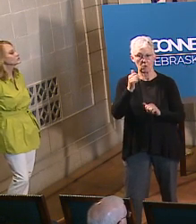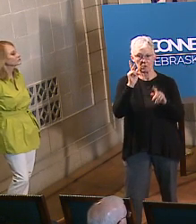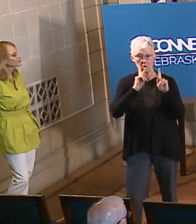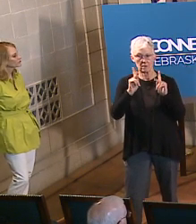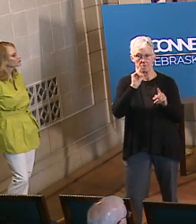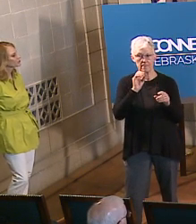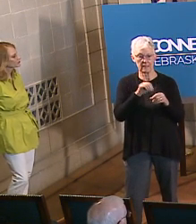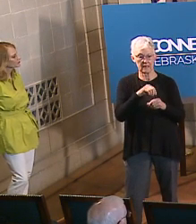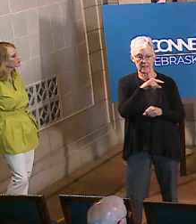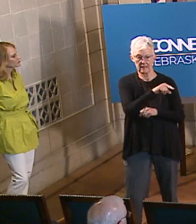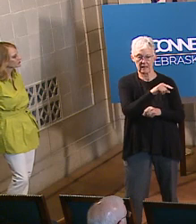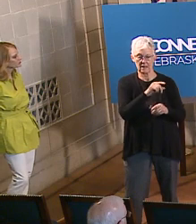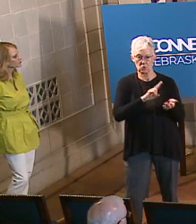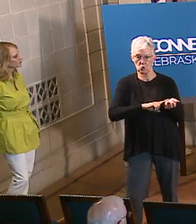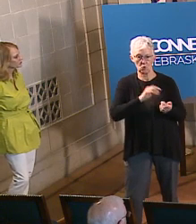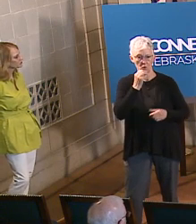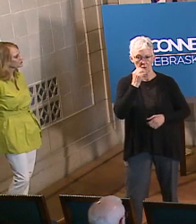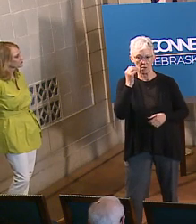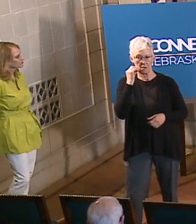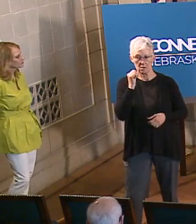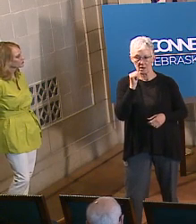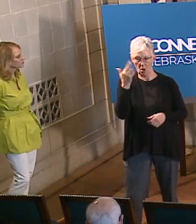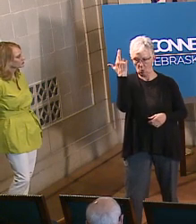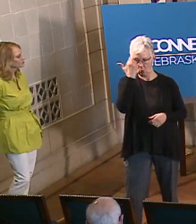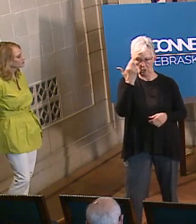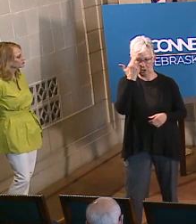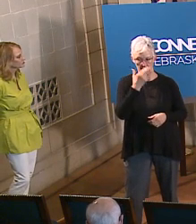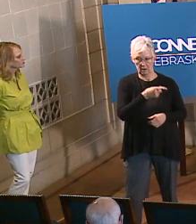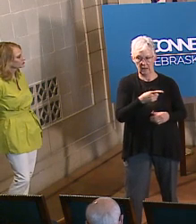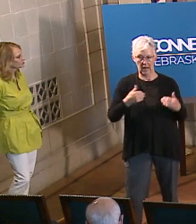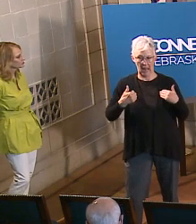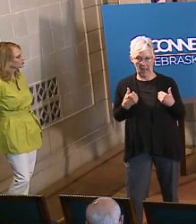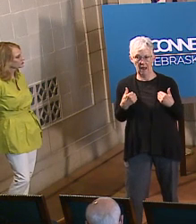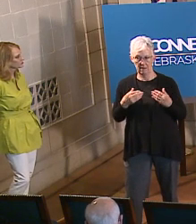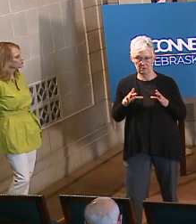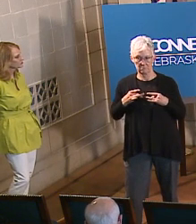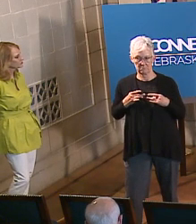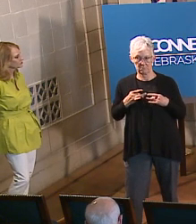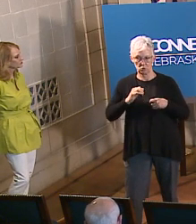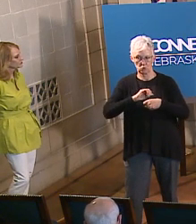VACCINES WORK. GENERATED THE IMMUNE RESPONSE TO